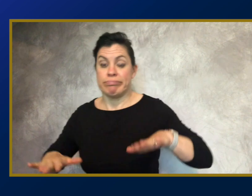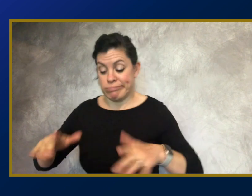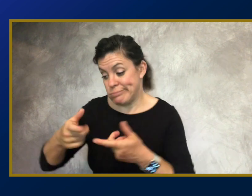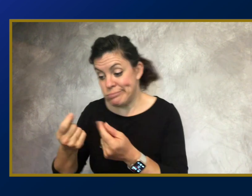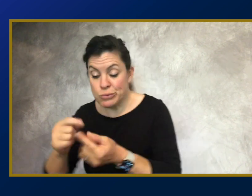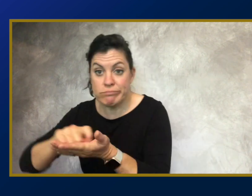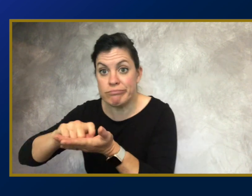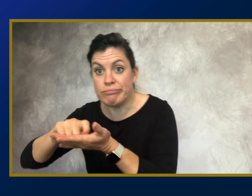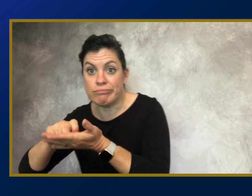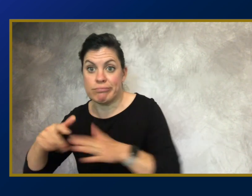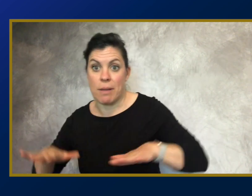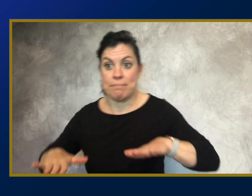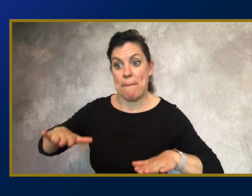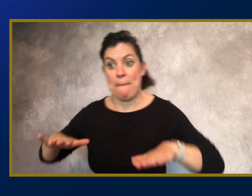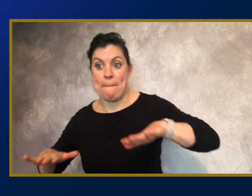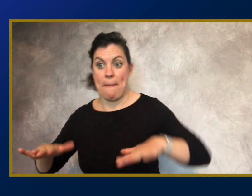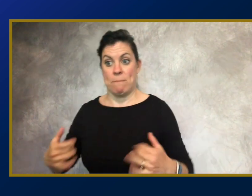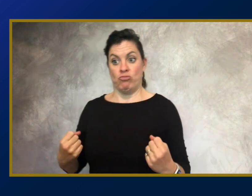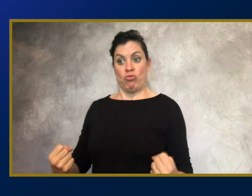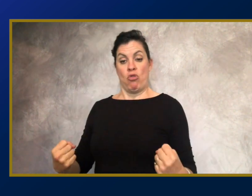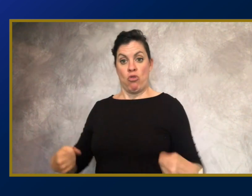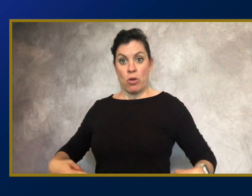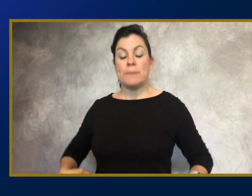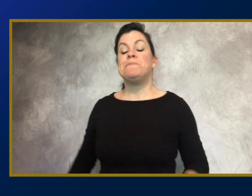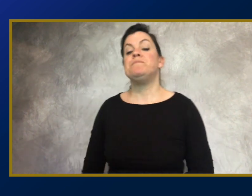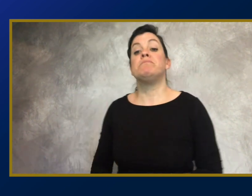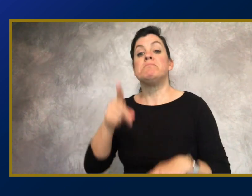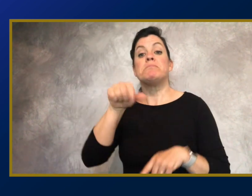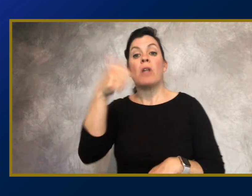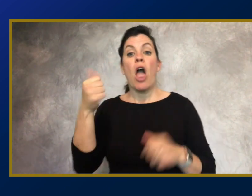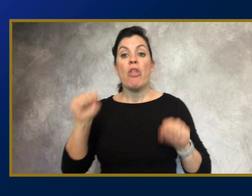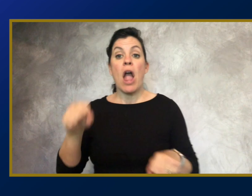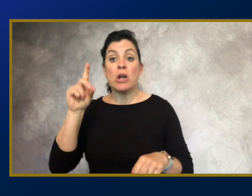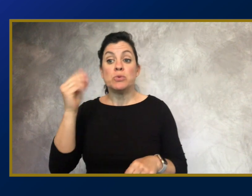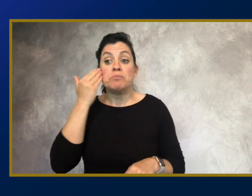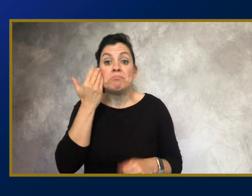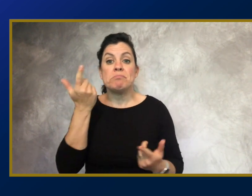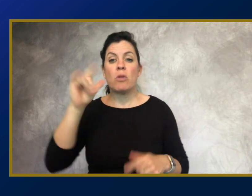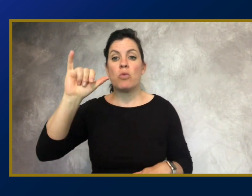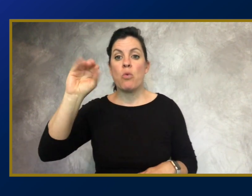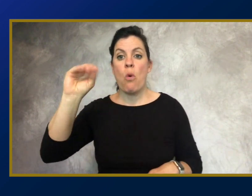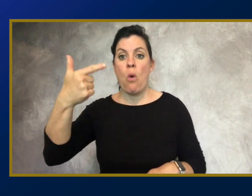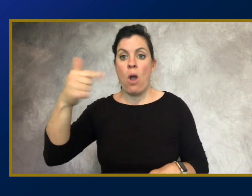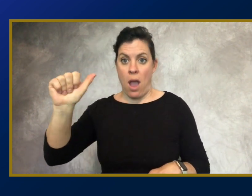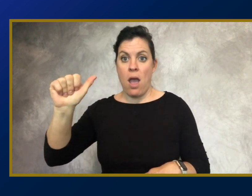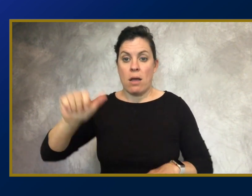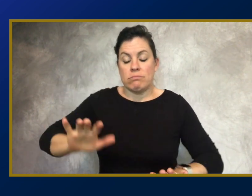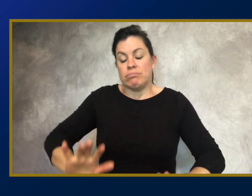The other thing is yoga. Yoga isn't just for adults. A lot of us know kids have yoga routines.